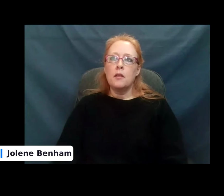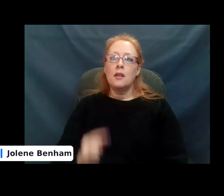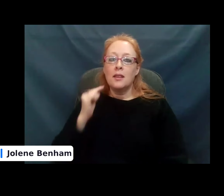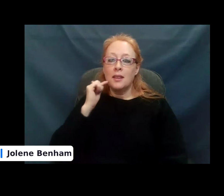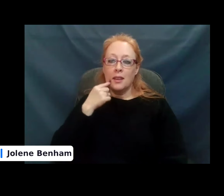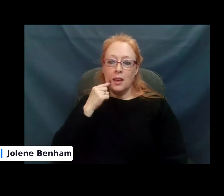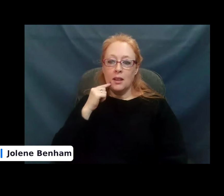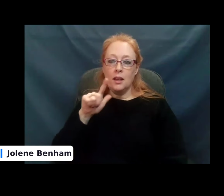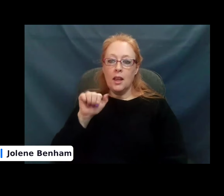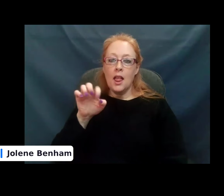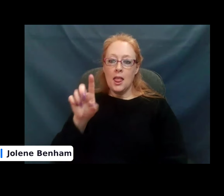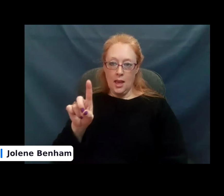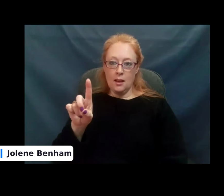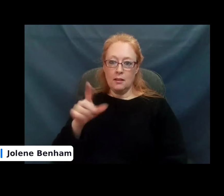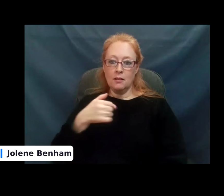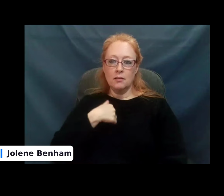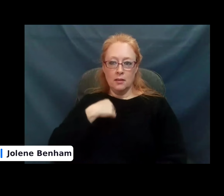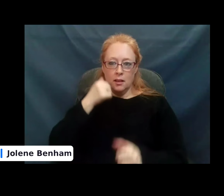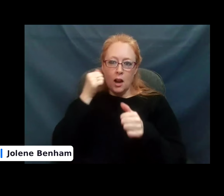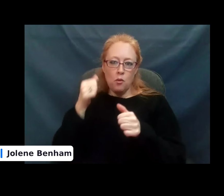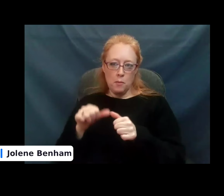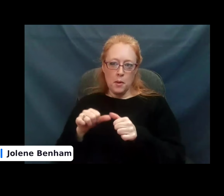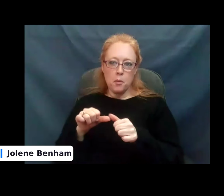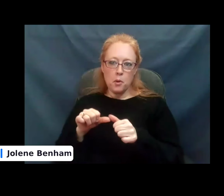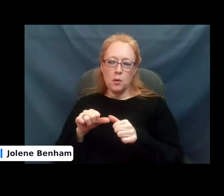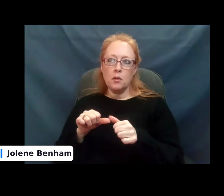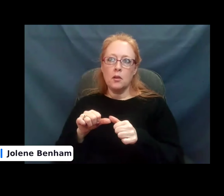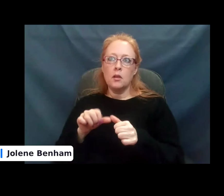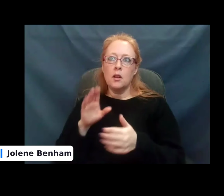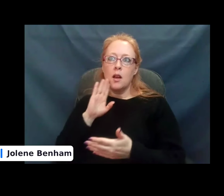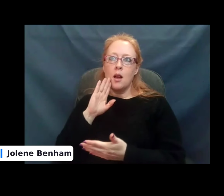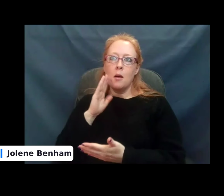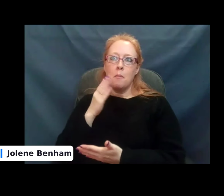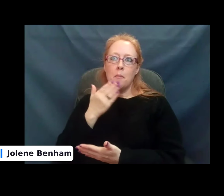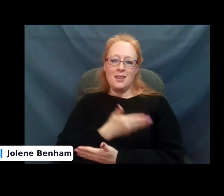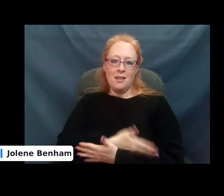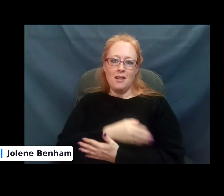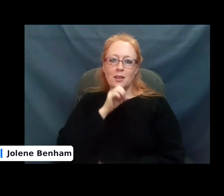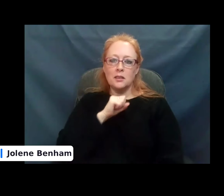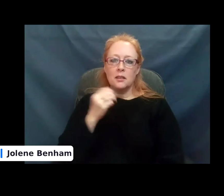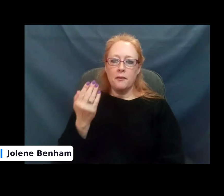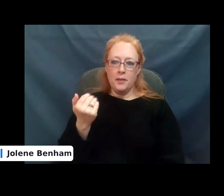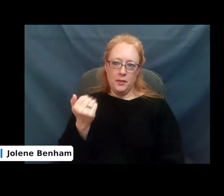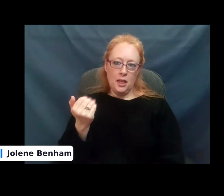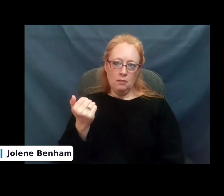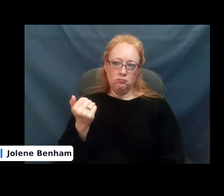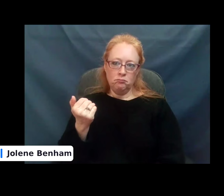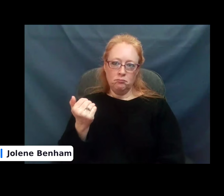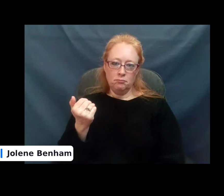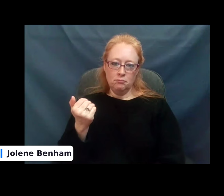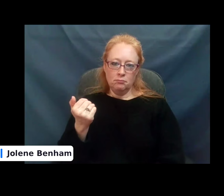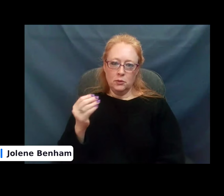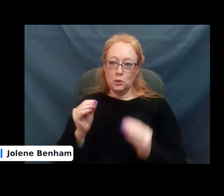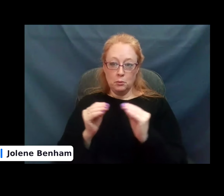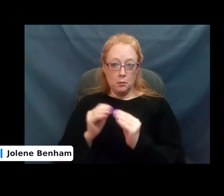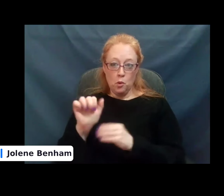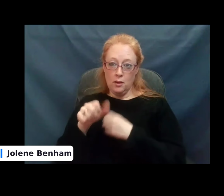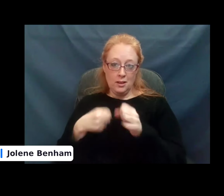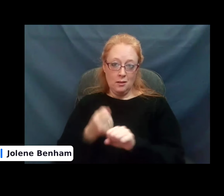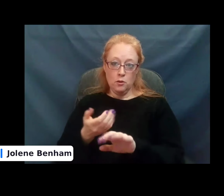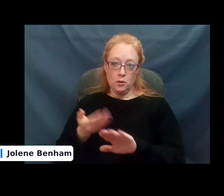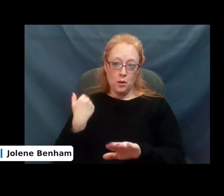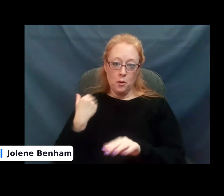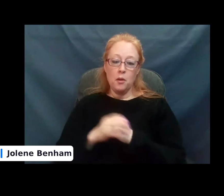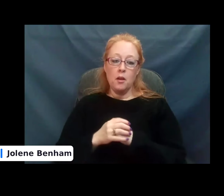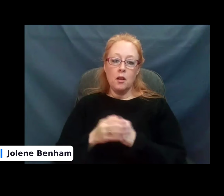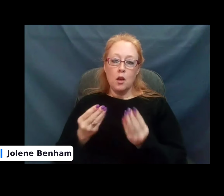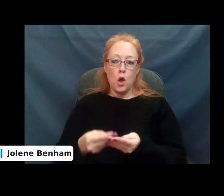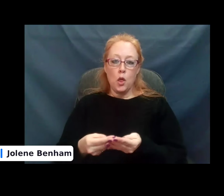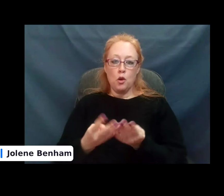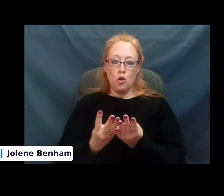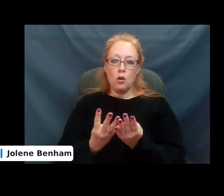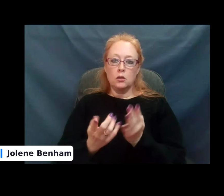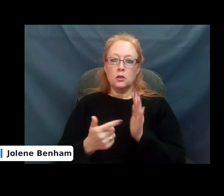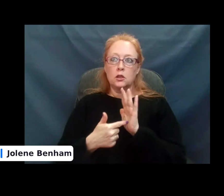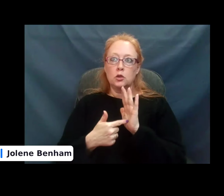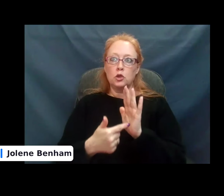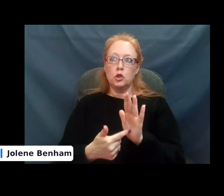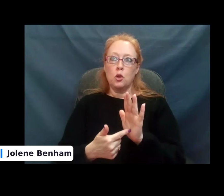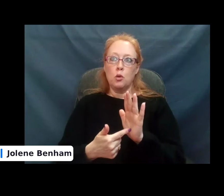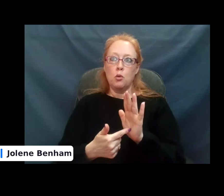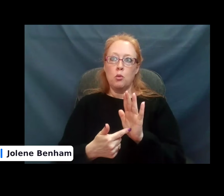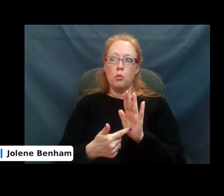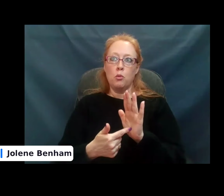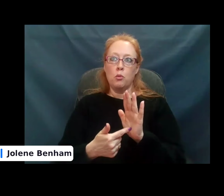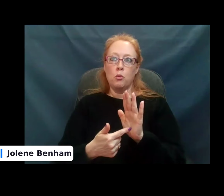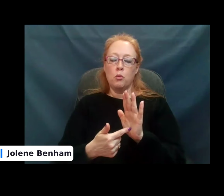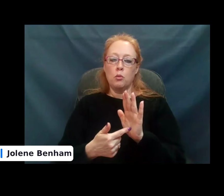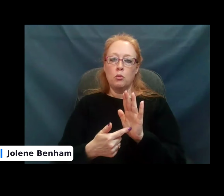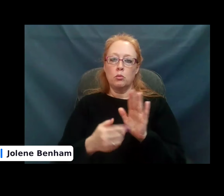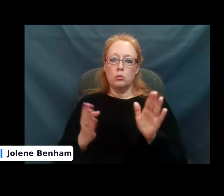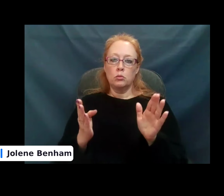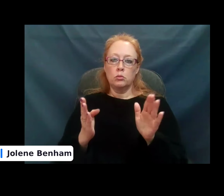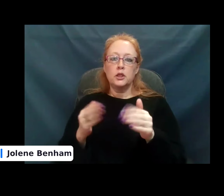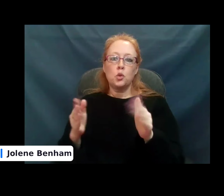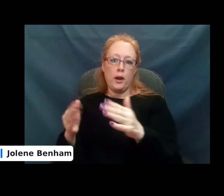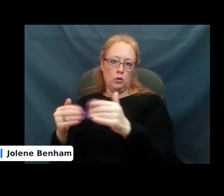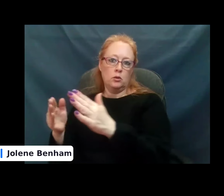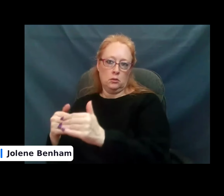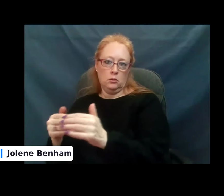Off the top of my head.